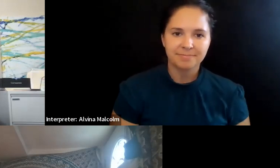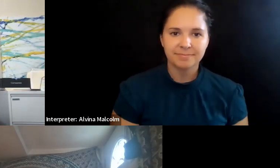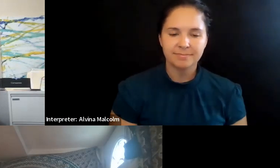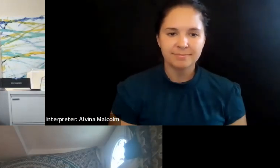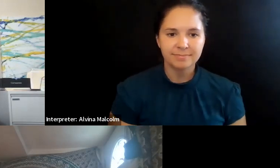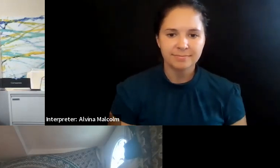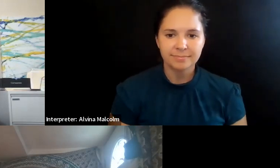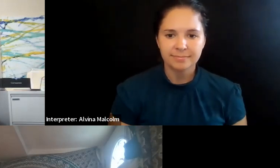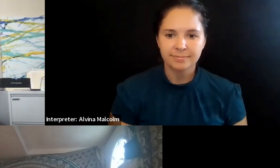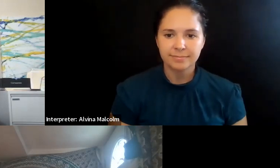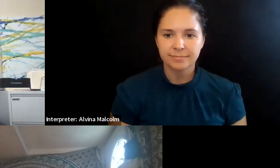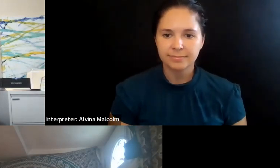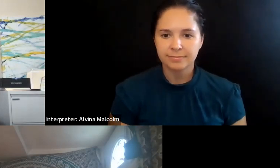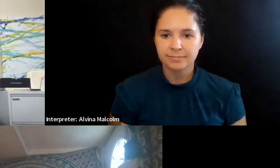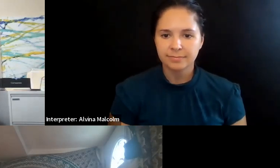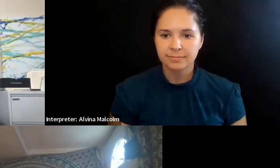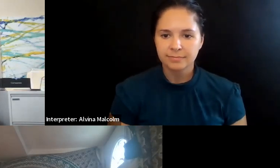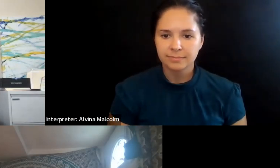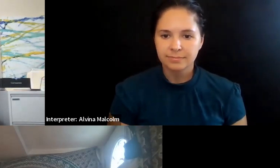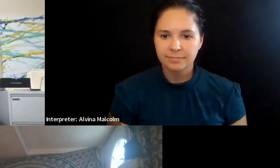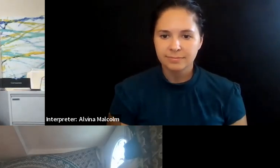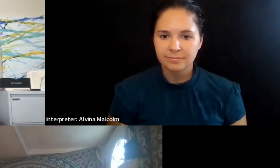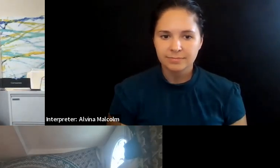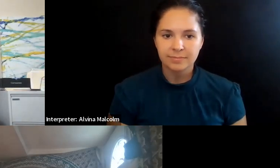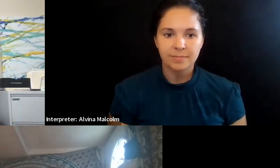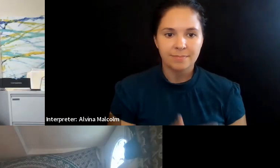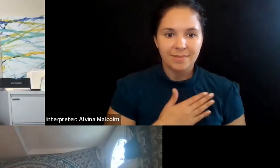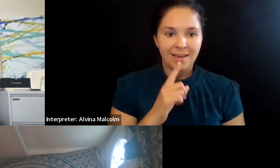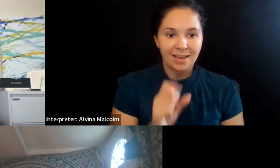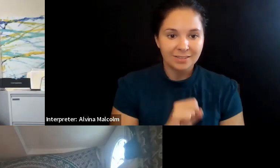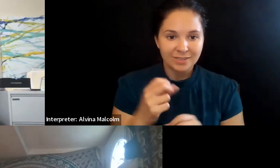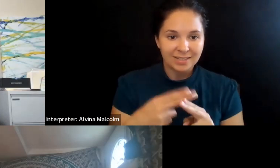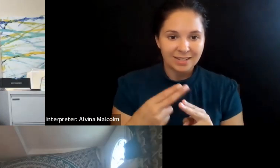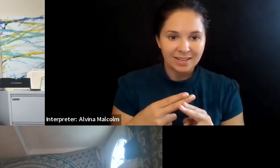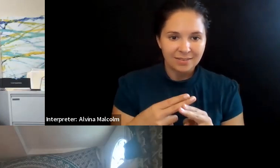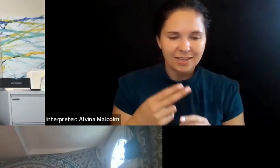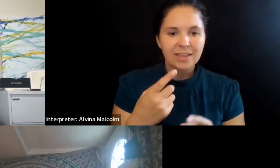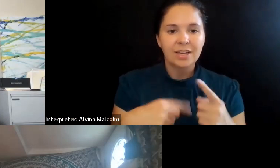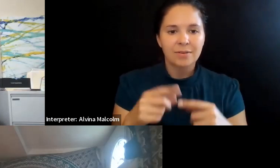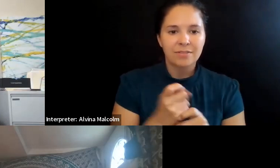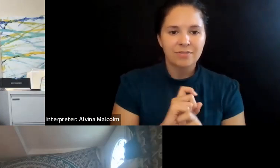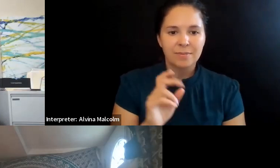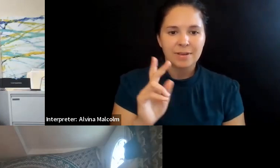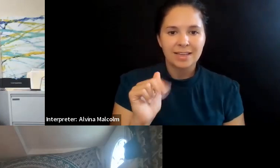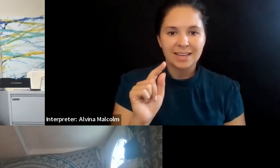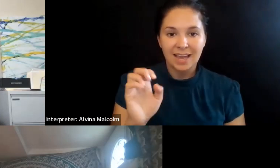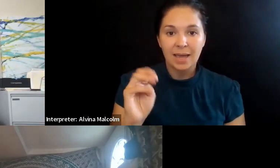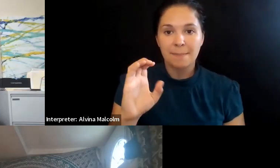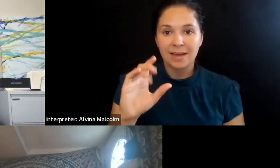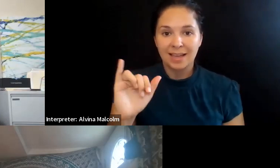institutions. There's a question on